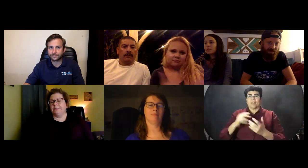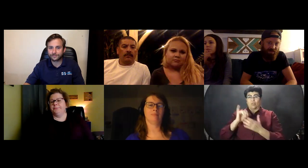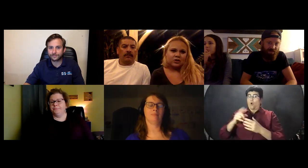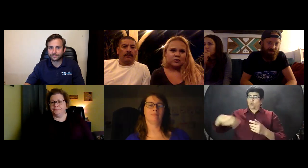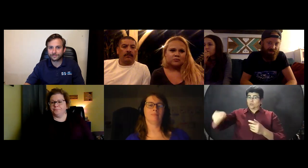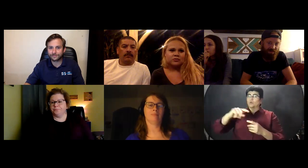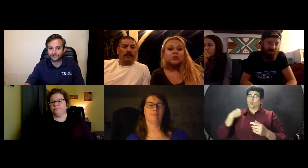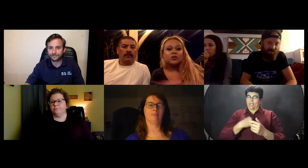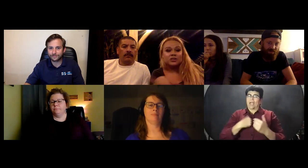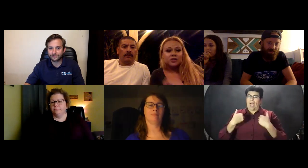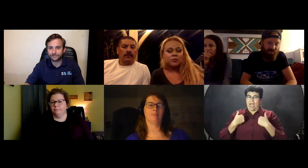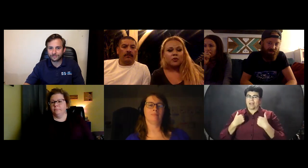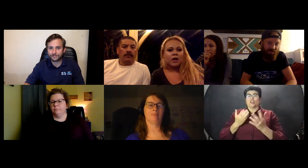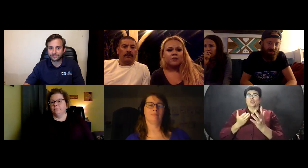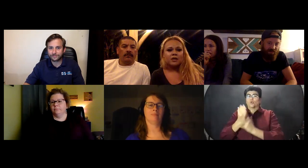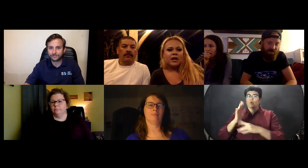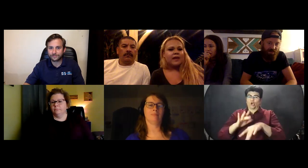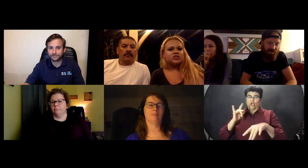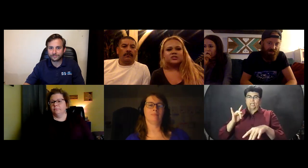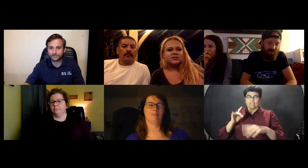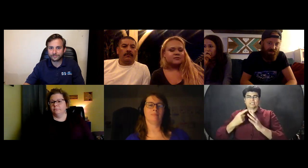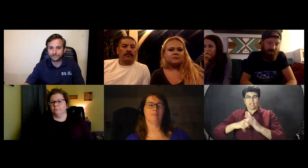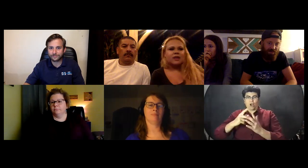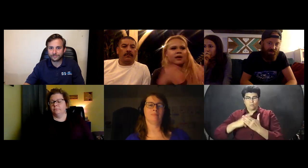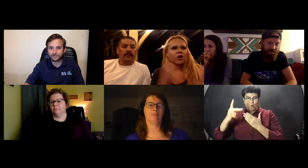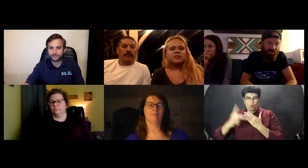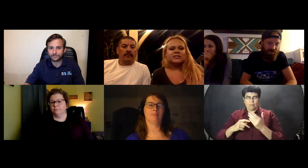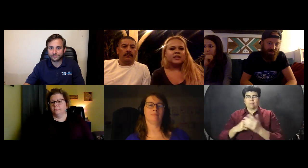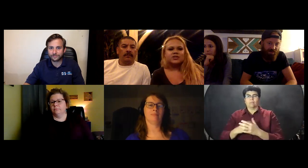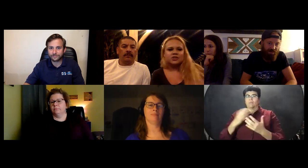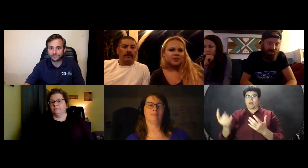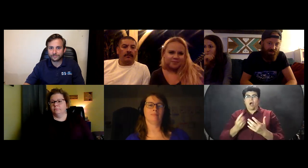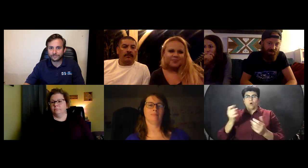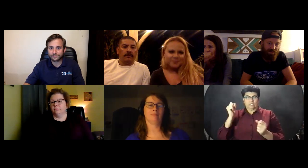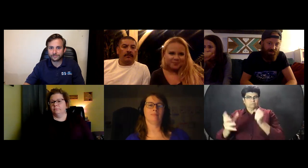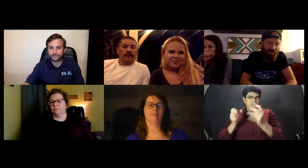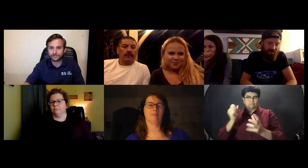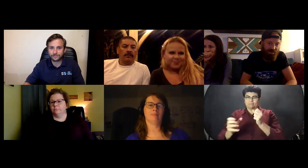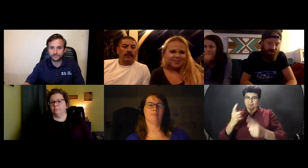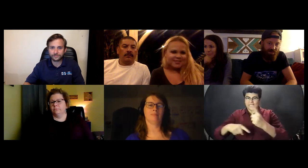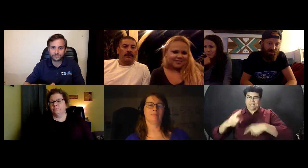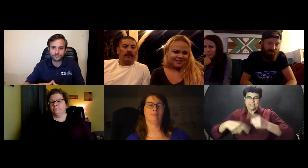you know through the early start program and just always signing to her